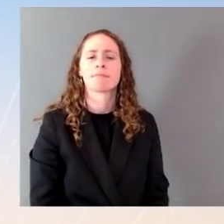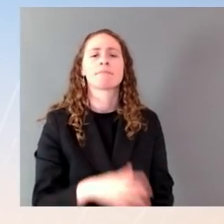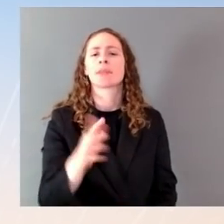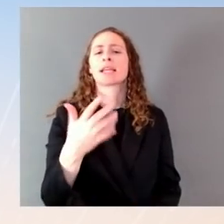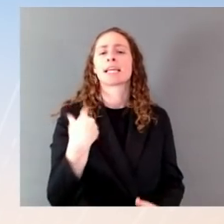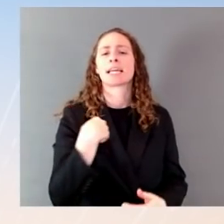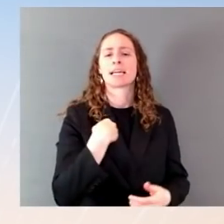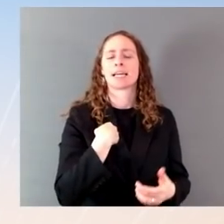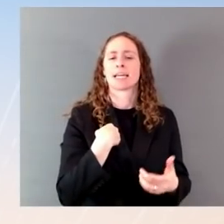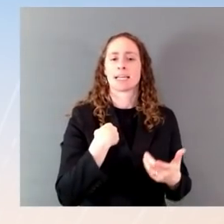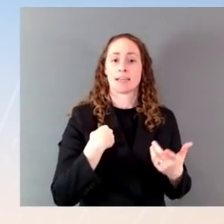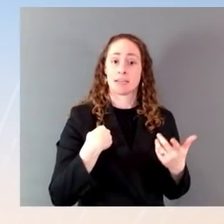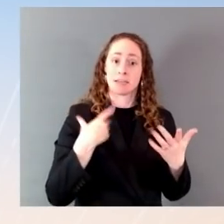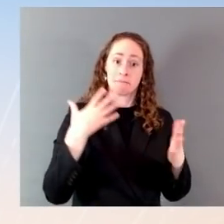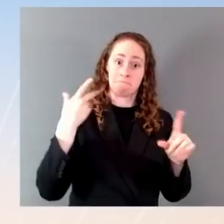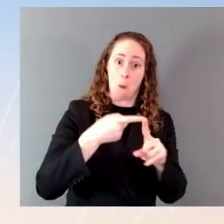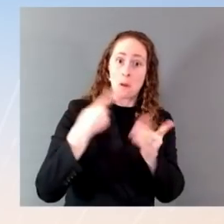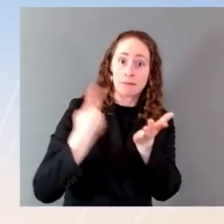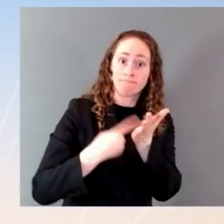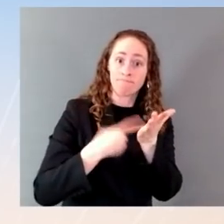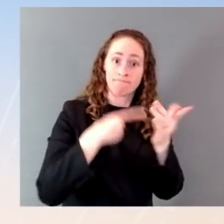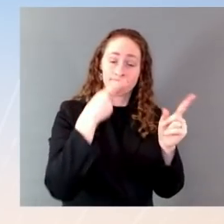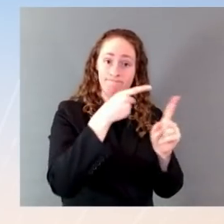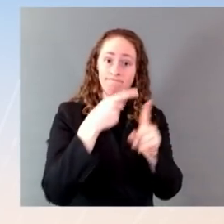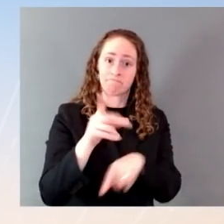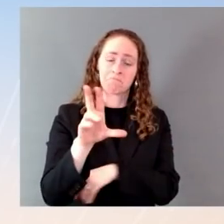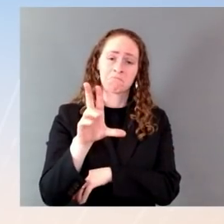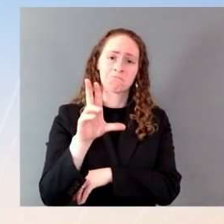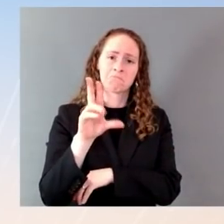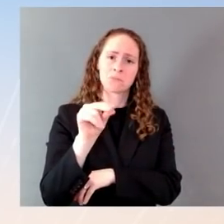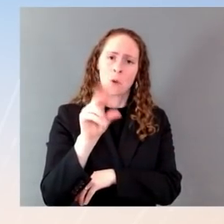What I will tell you is that the subject of the future of Nord Stream 2,